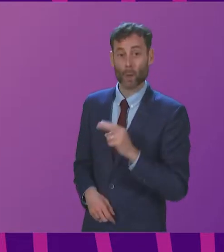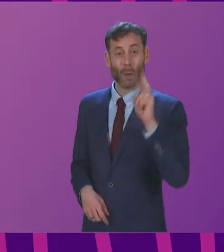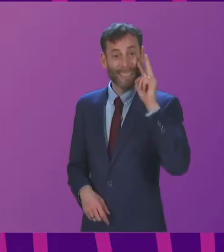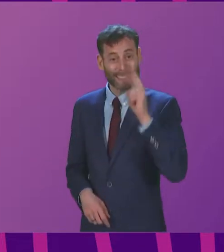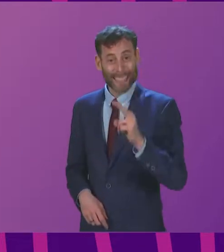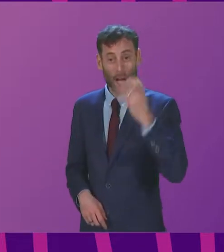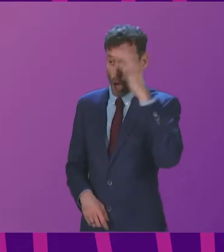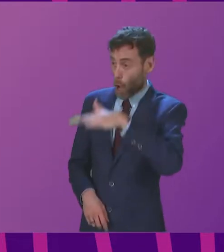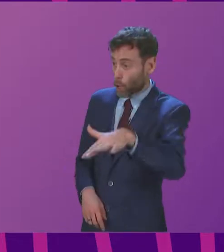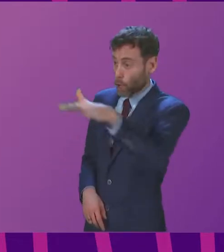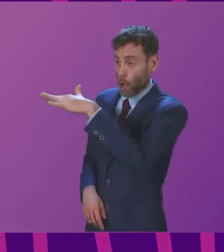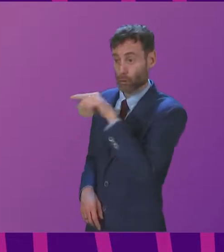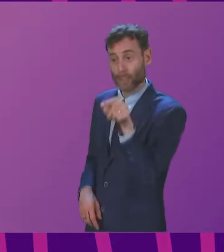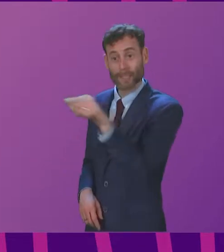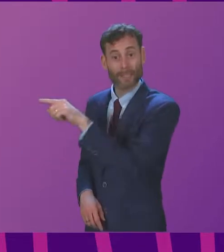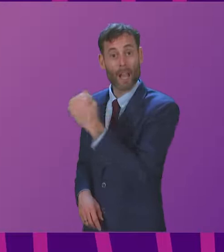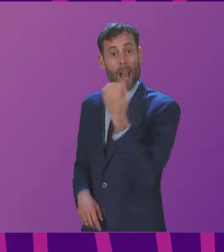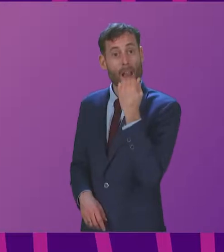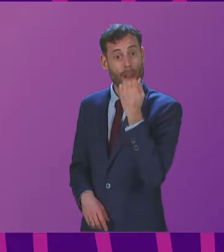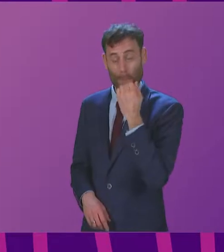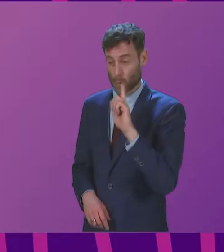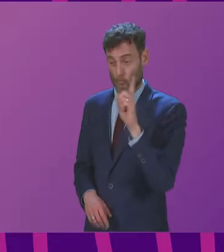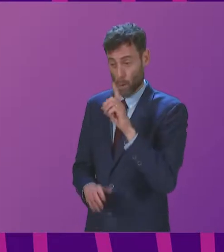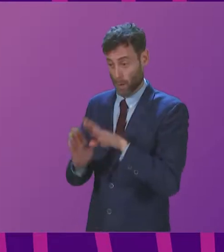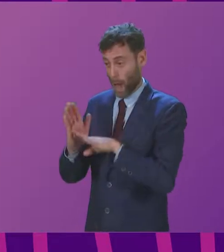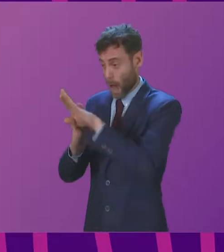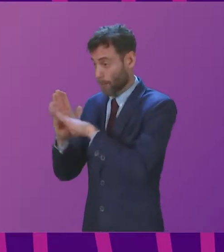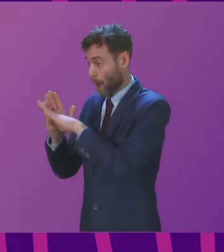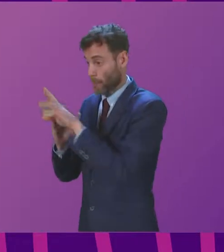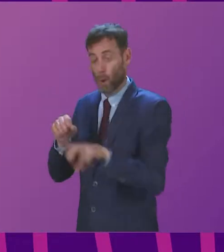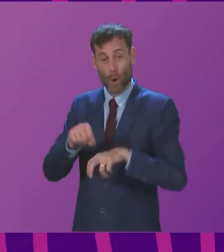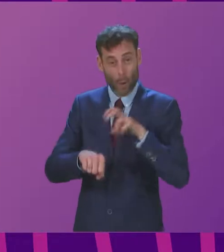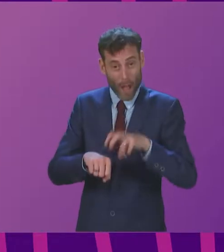numbers of countries across the UK—Northern Ireland and Wales—and across Europe and the